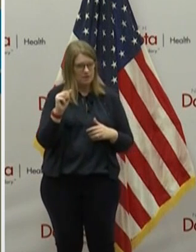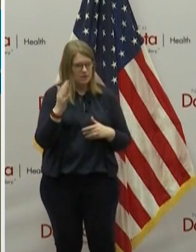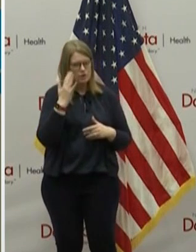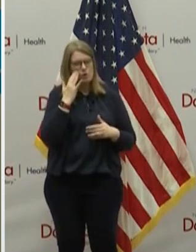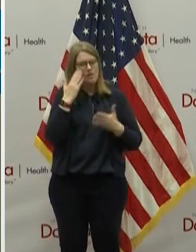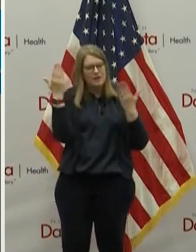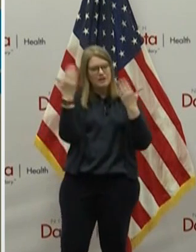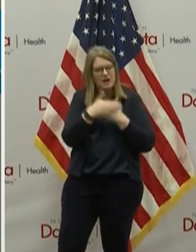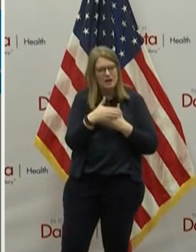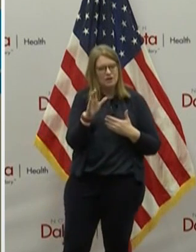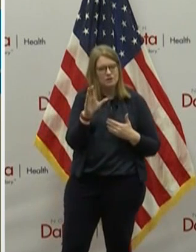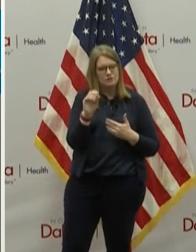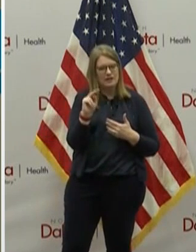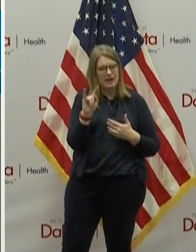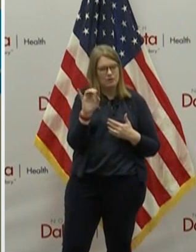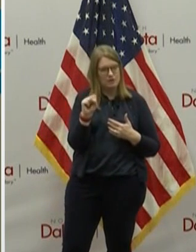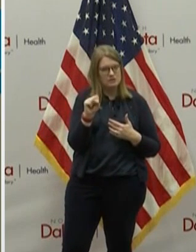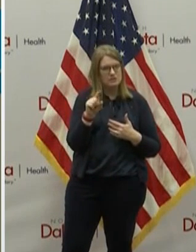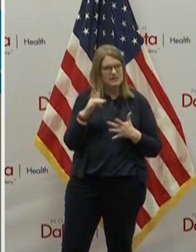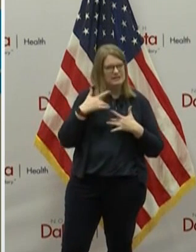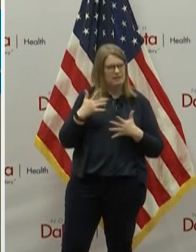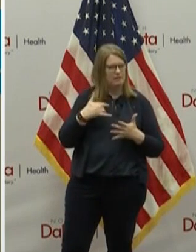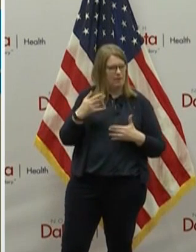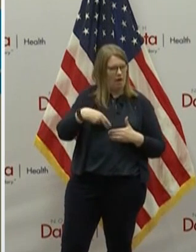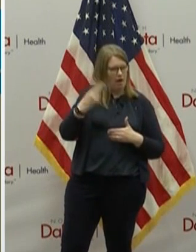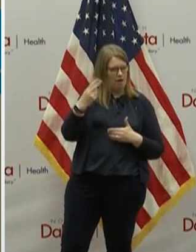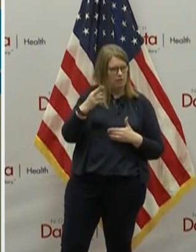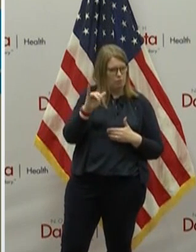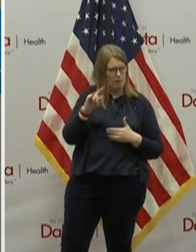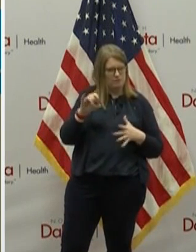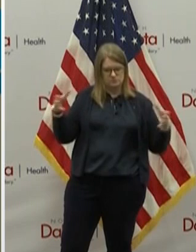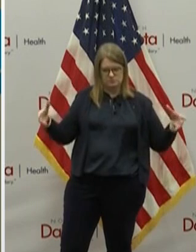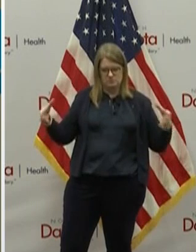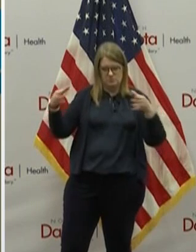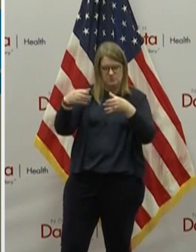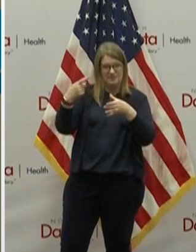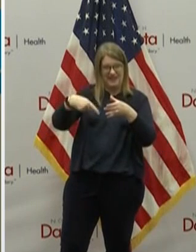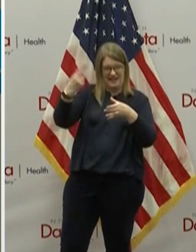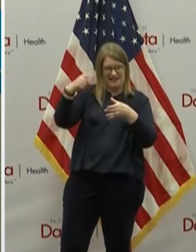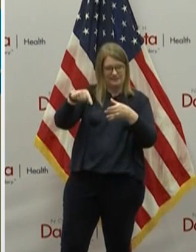WHEN WE TAKE A LOOK AT ACTIVE CASE RATES ACROSS THE STATE THIS